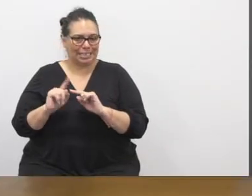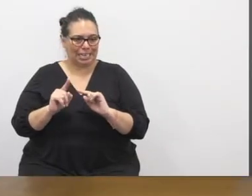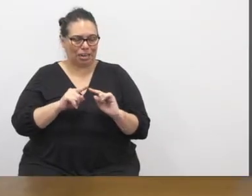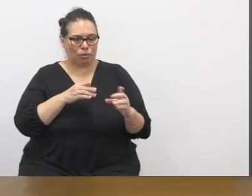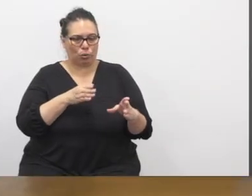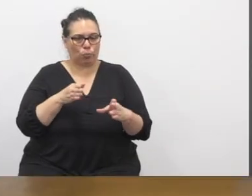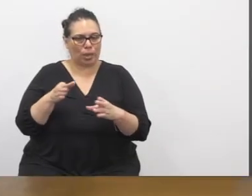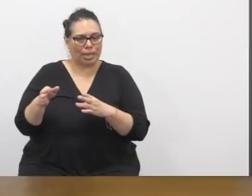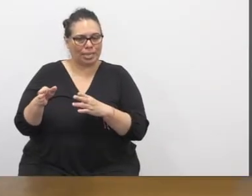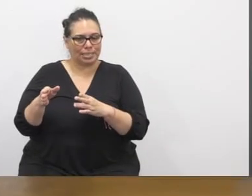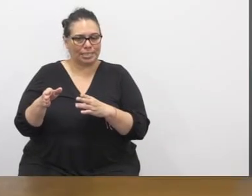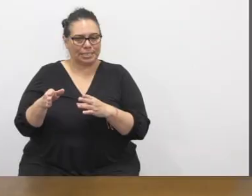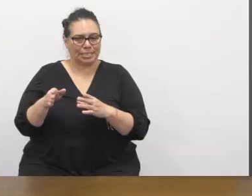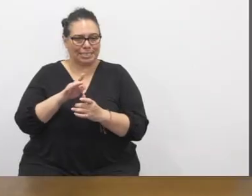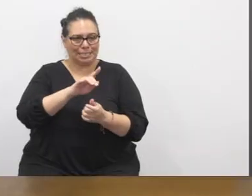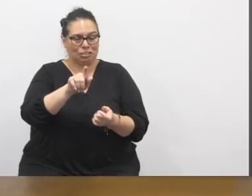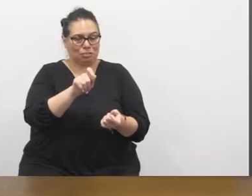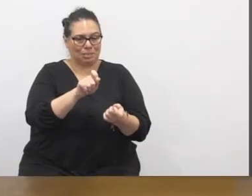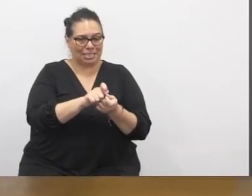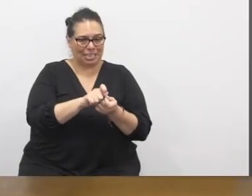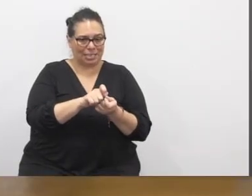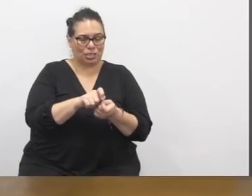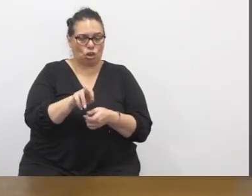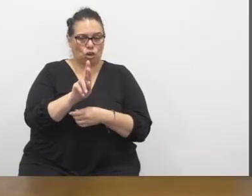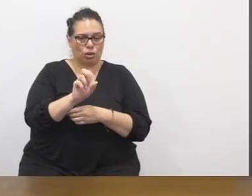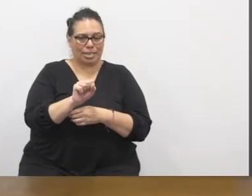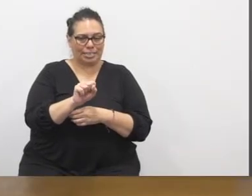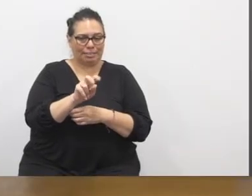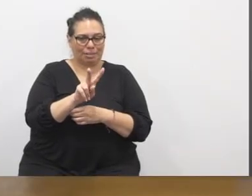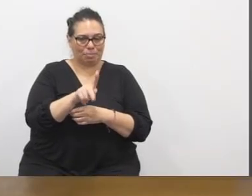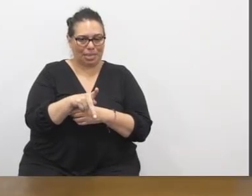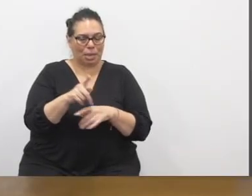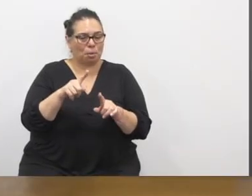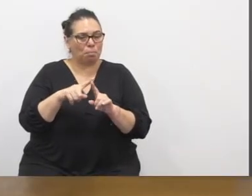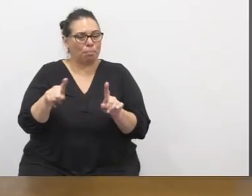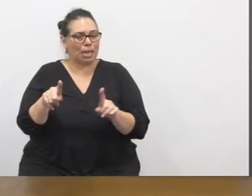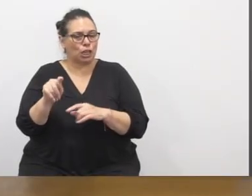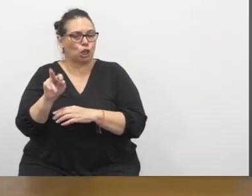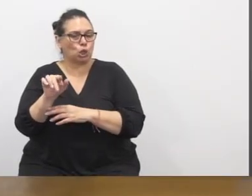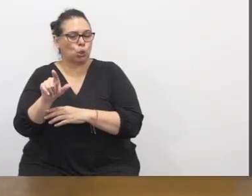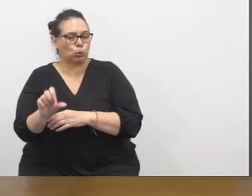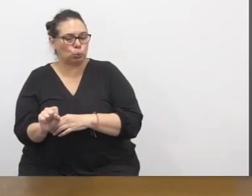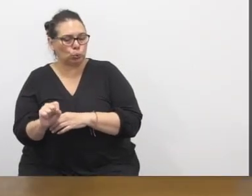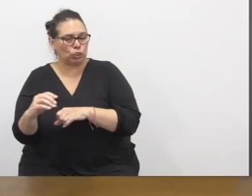both specific to RSVP, but how the tools and others are influencing the work of clubs